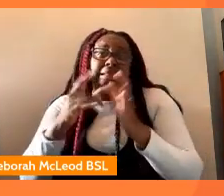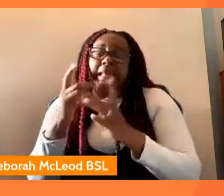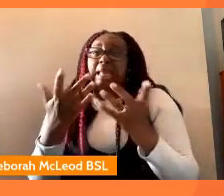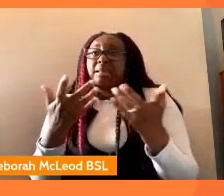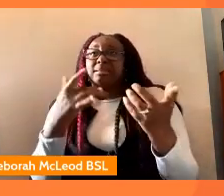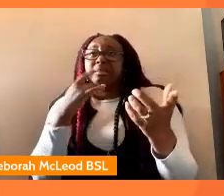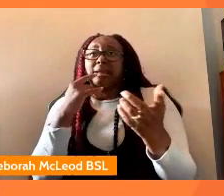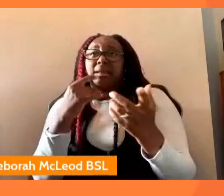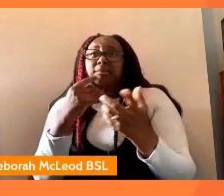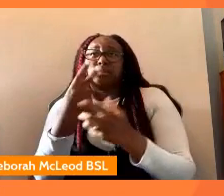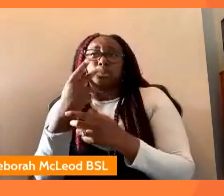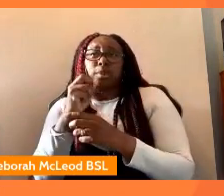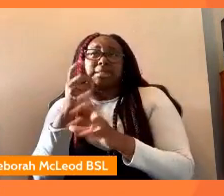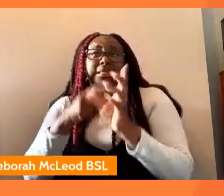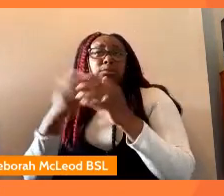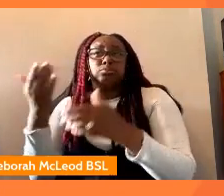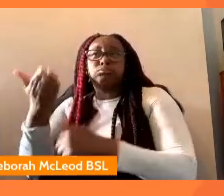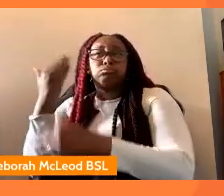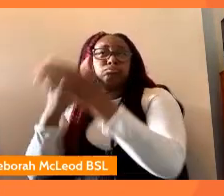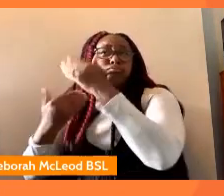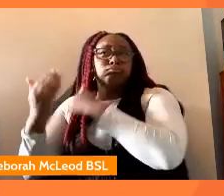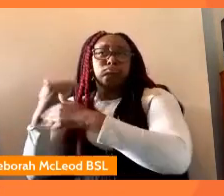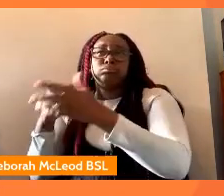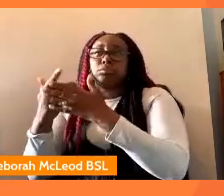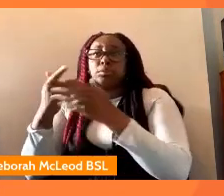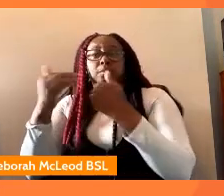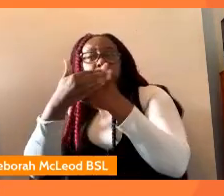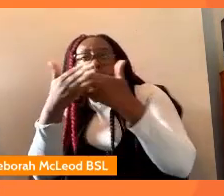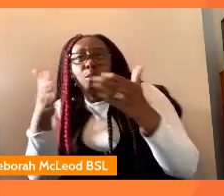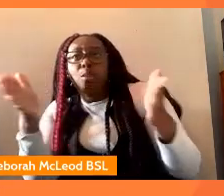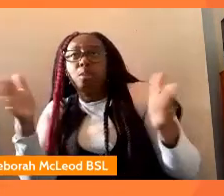we could have a platform for open creativity, we could reach people